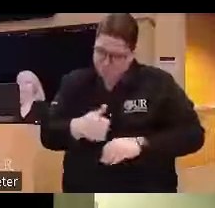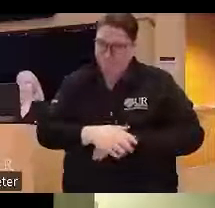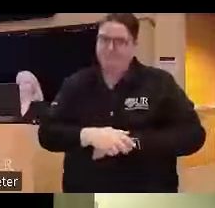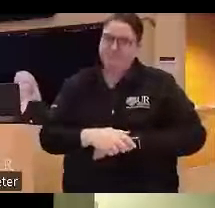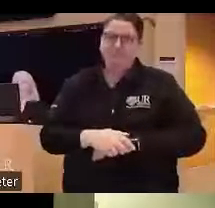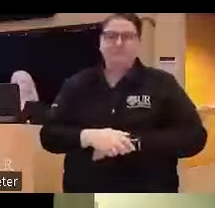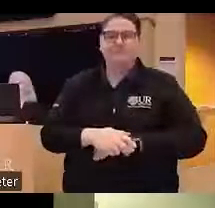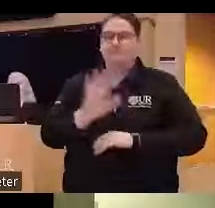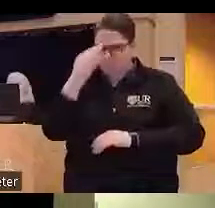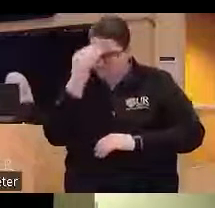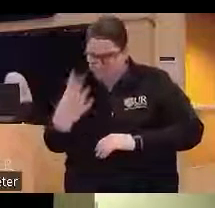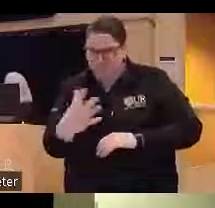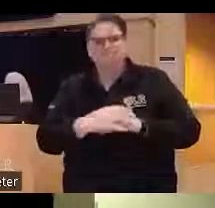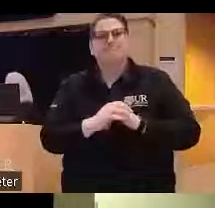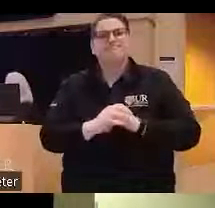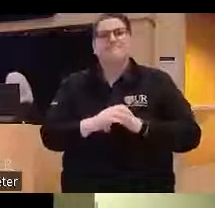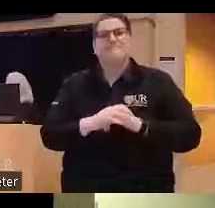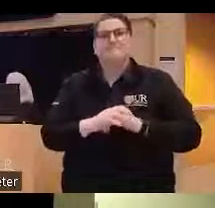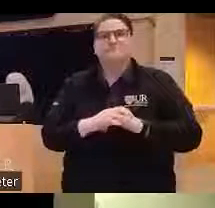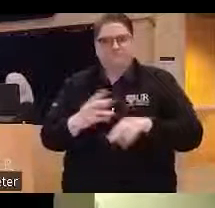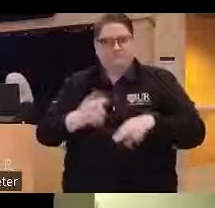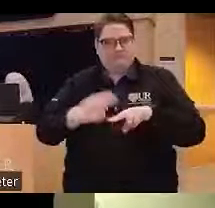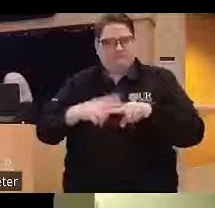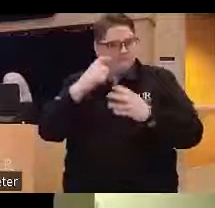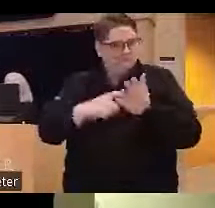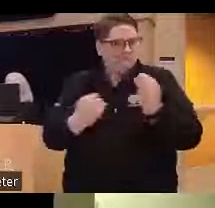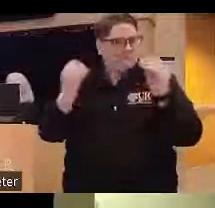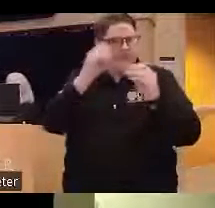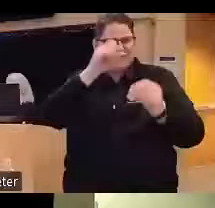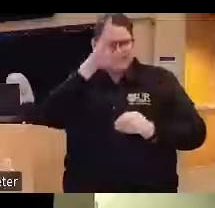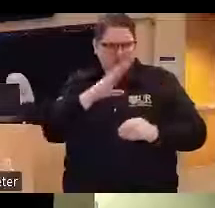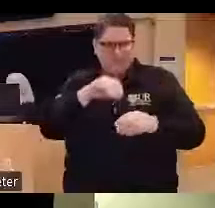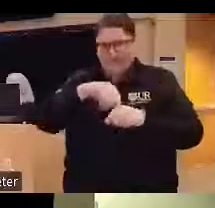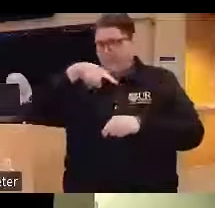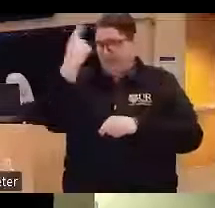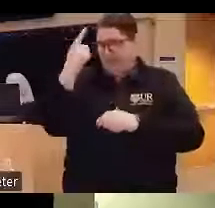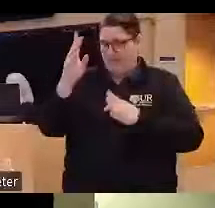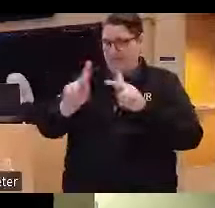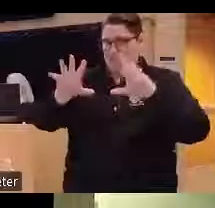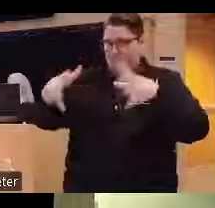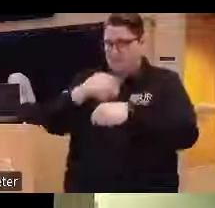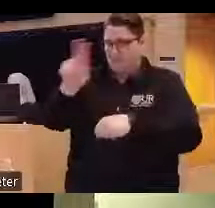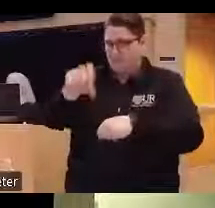you though we have an increase of schizophrenia among black persons in the US but it's related